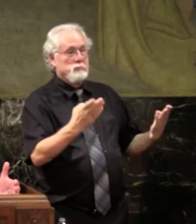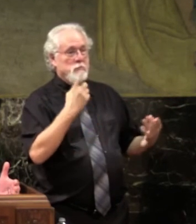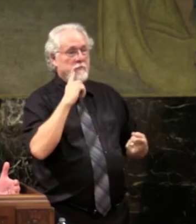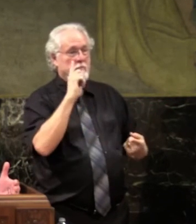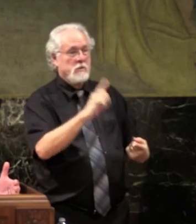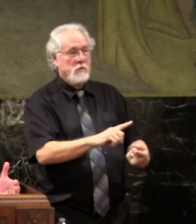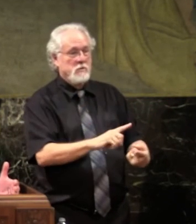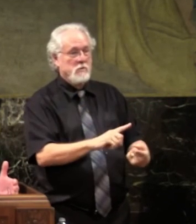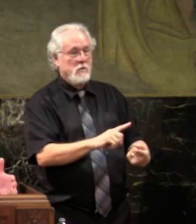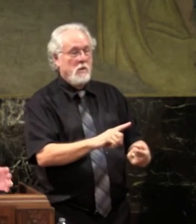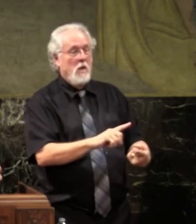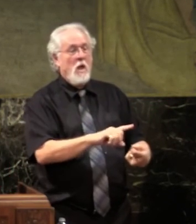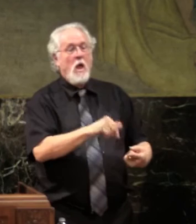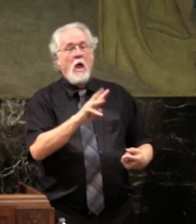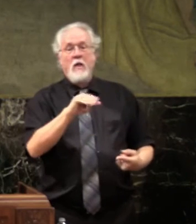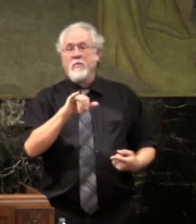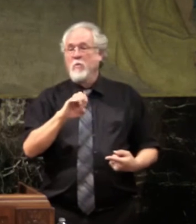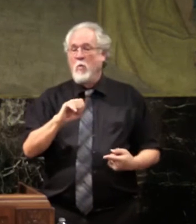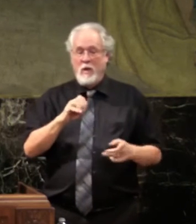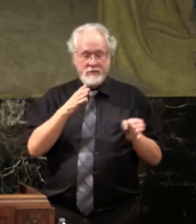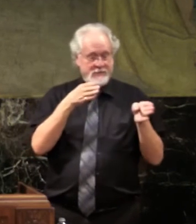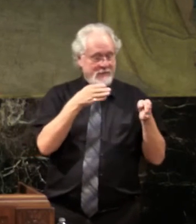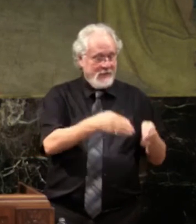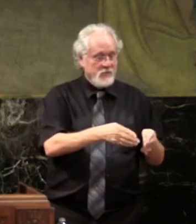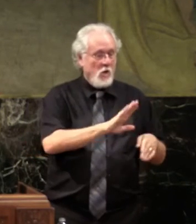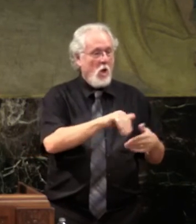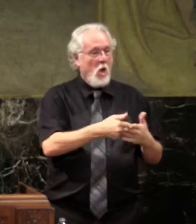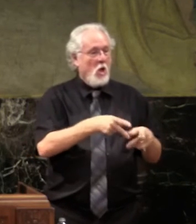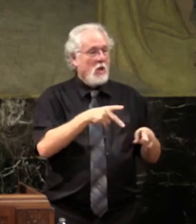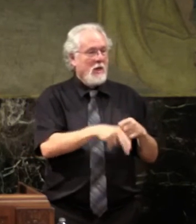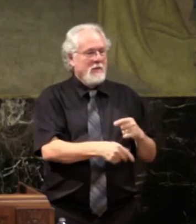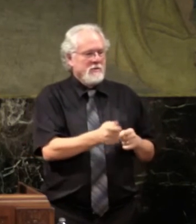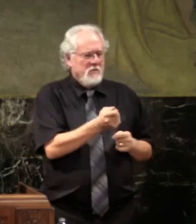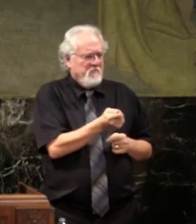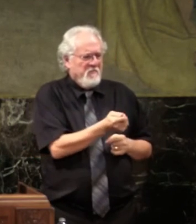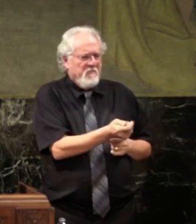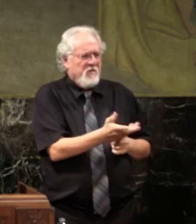otherwise you you concentrate all of those cuts on just a few areas and they